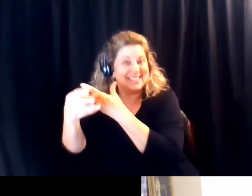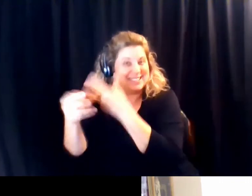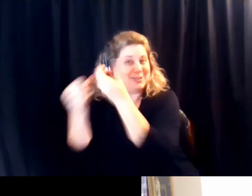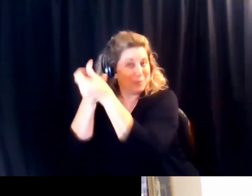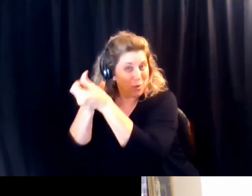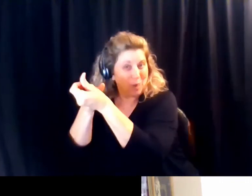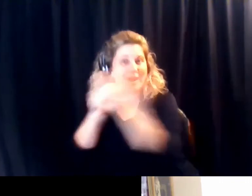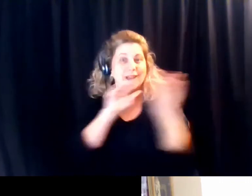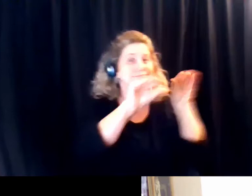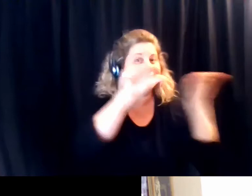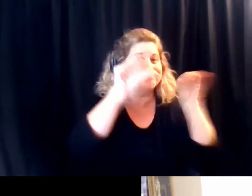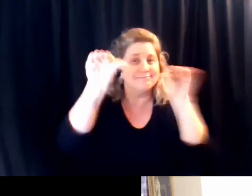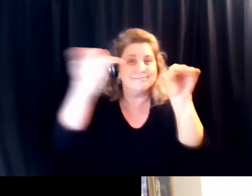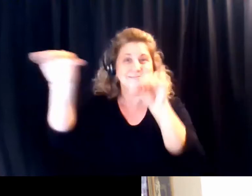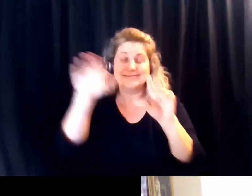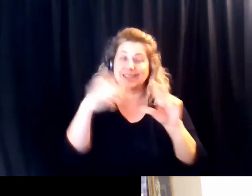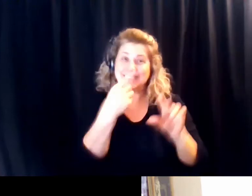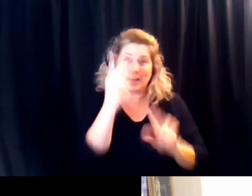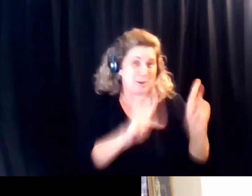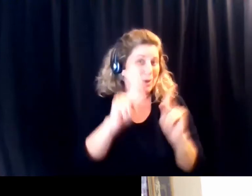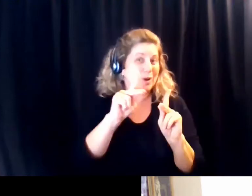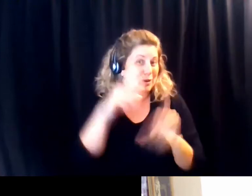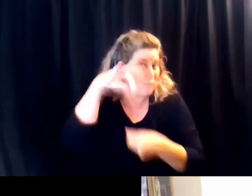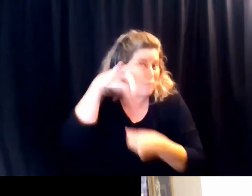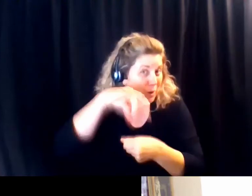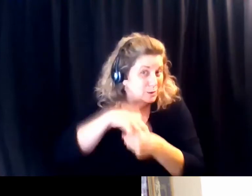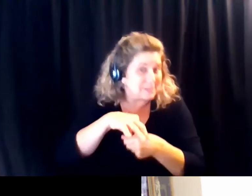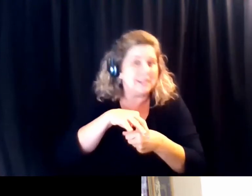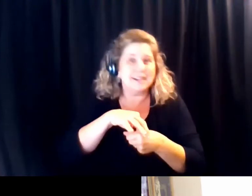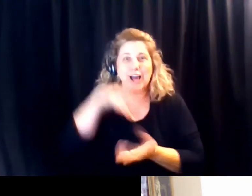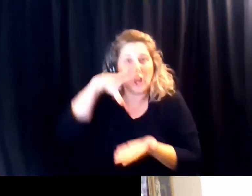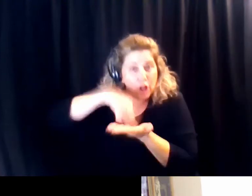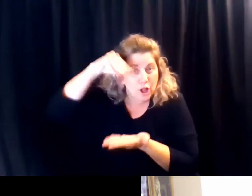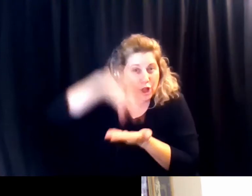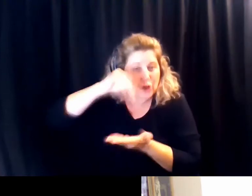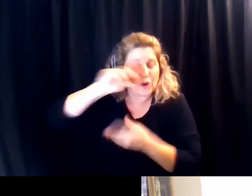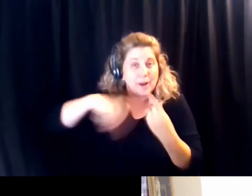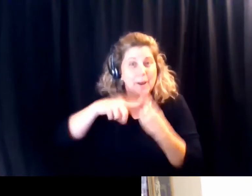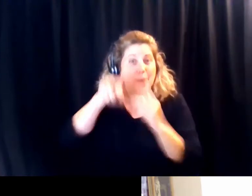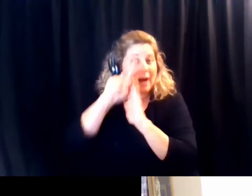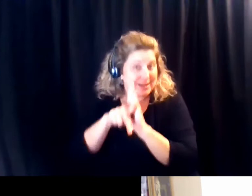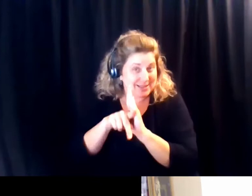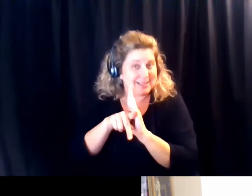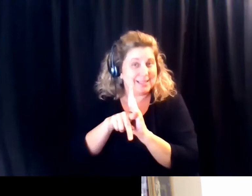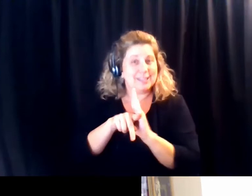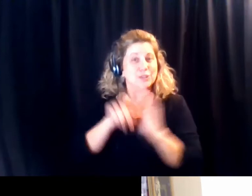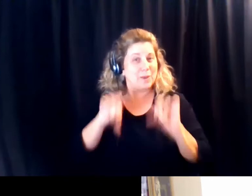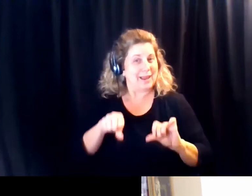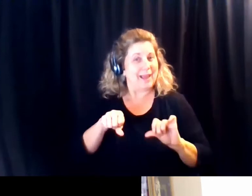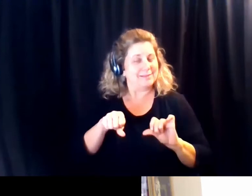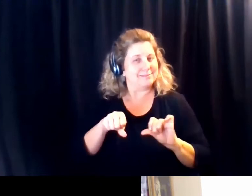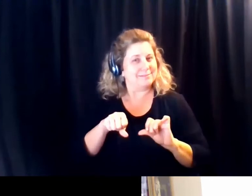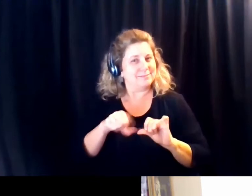Judith Heumann: If they have a disability and getting no interviews and sending the resume out again without including disability and getting interviews.